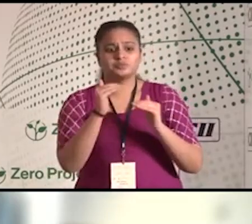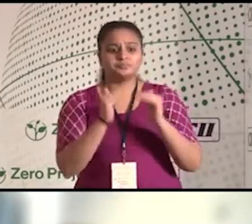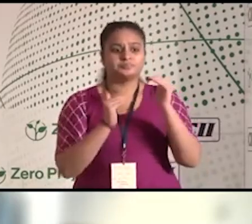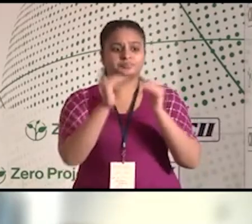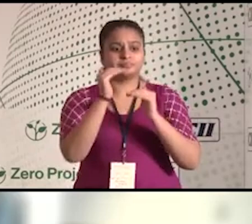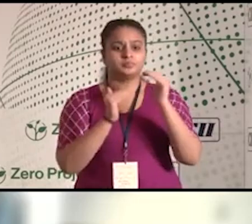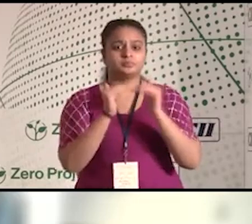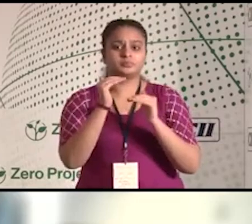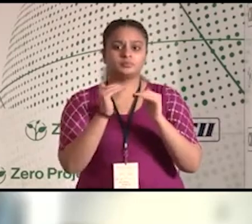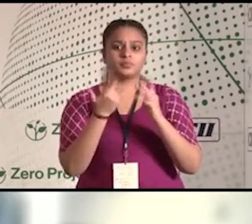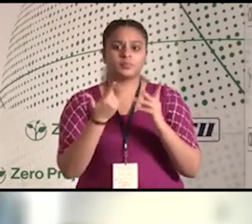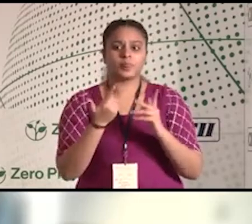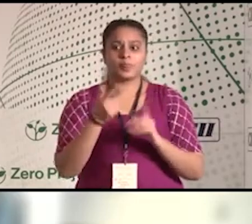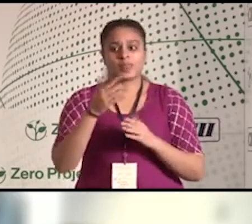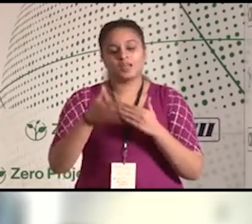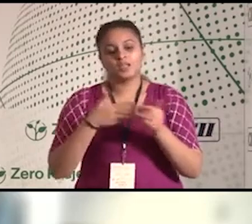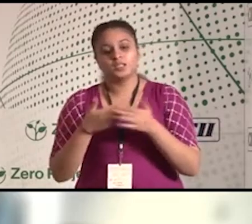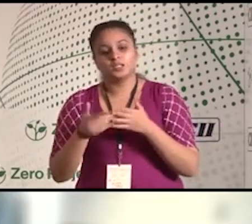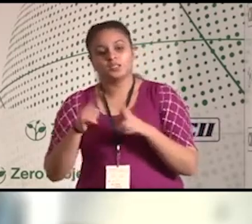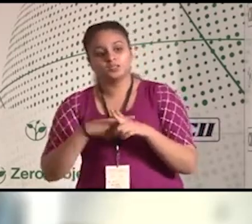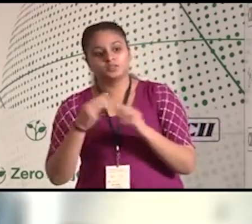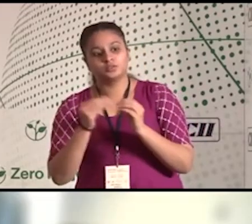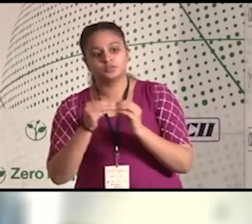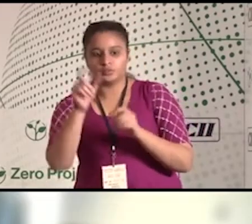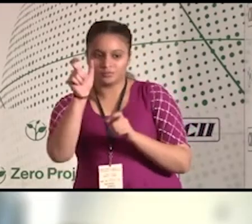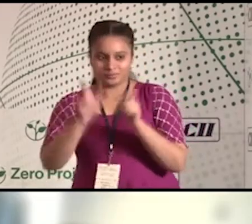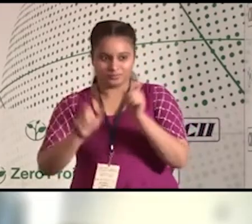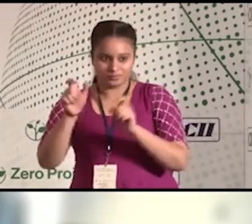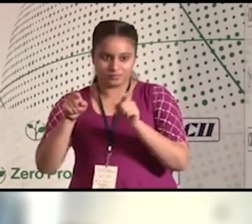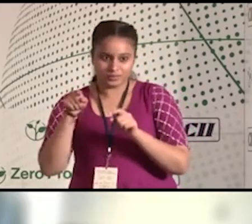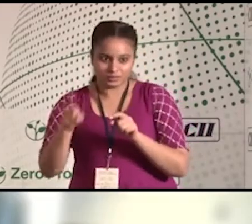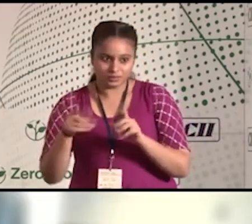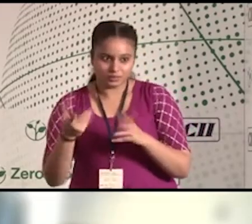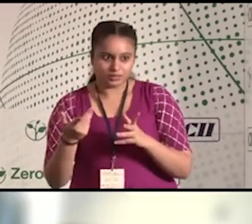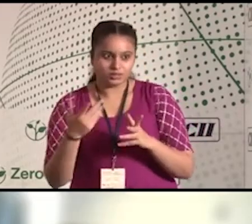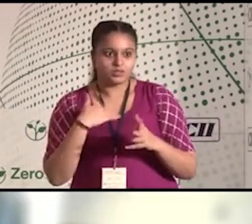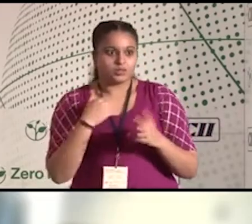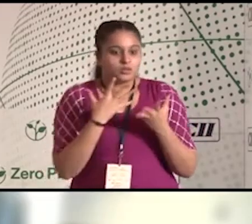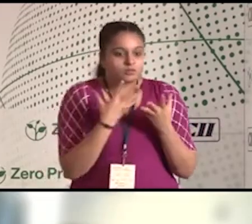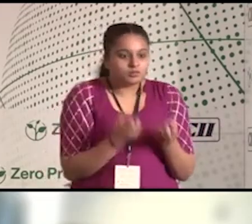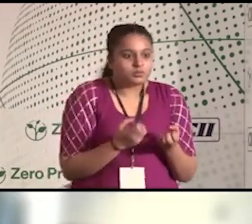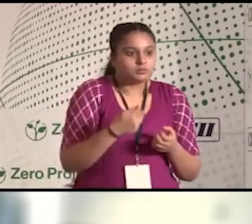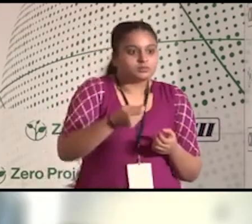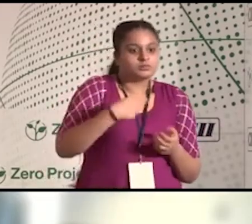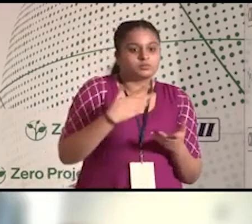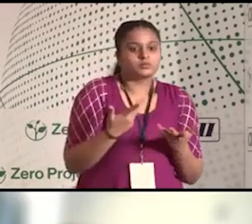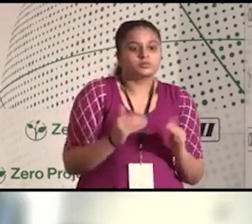any employer who is smart is not going to say we won't hire you because